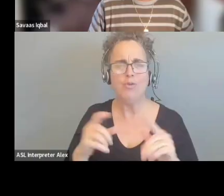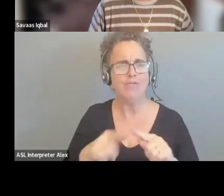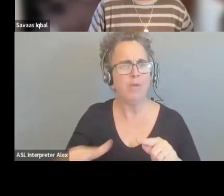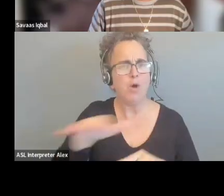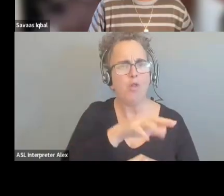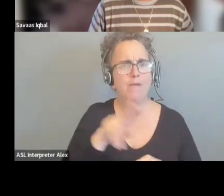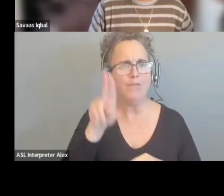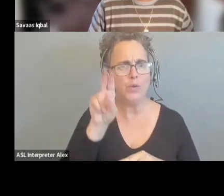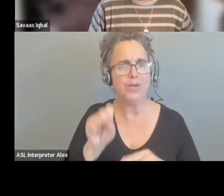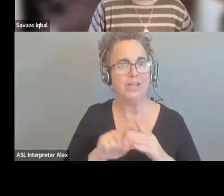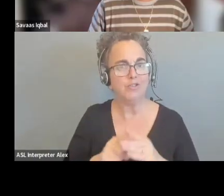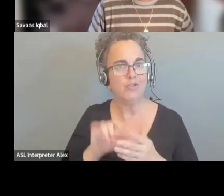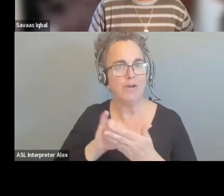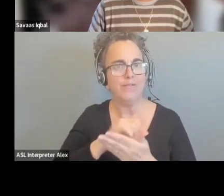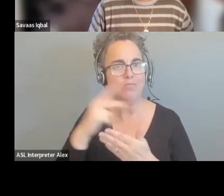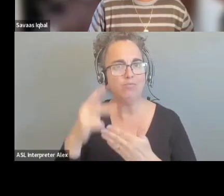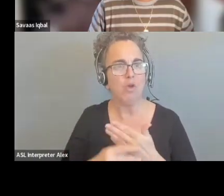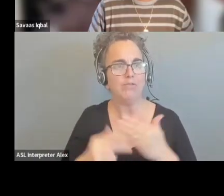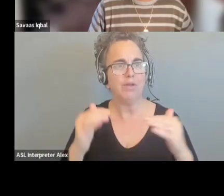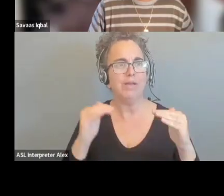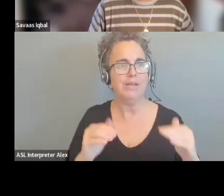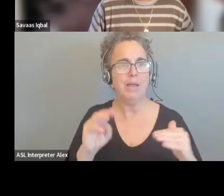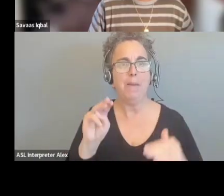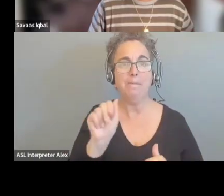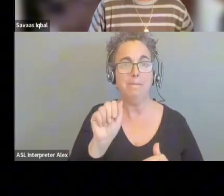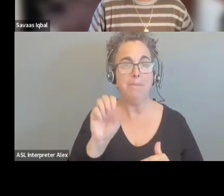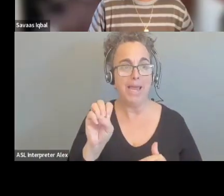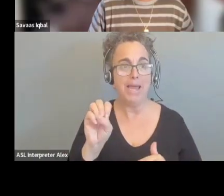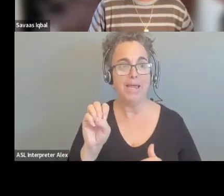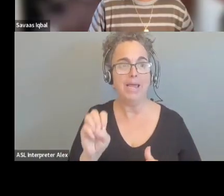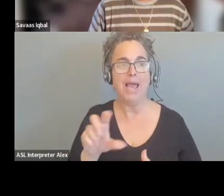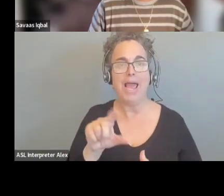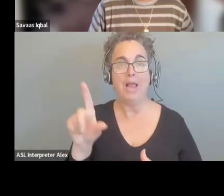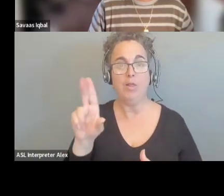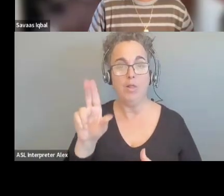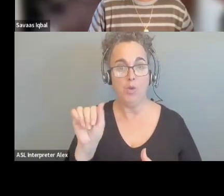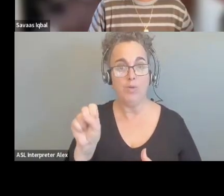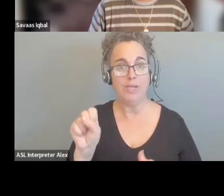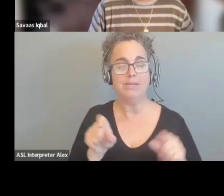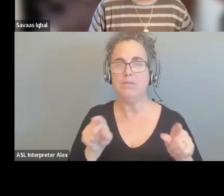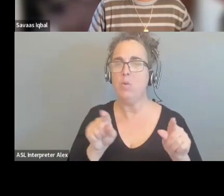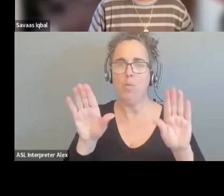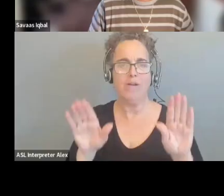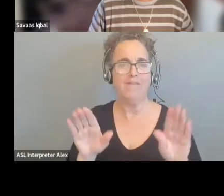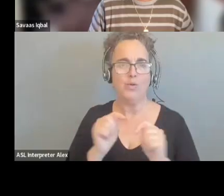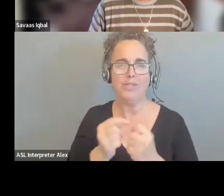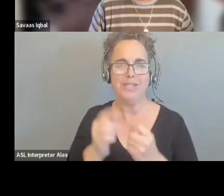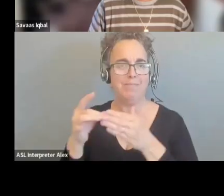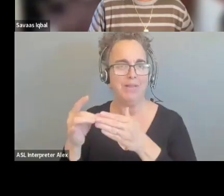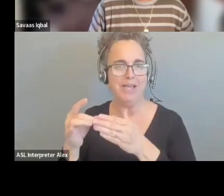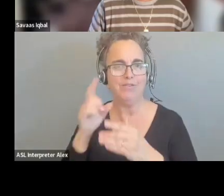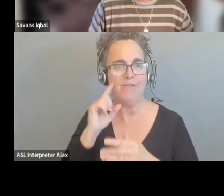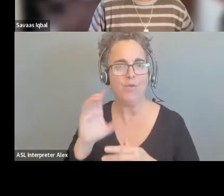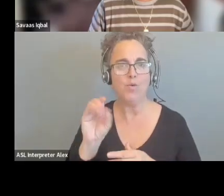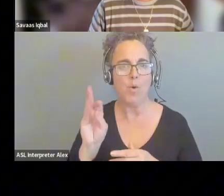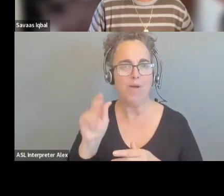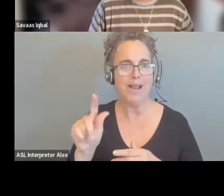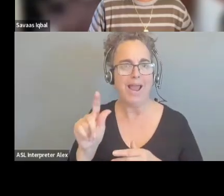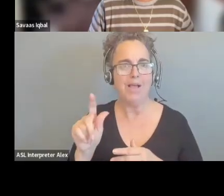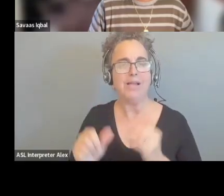I also wanna thank Mae Sliwinski and Lucas Keith. They are wonderful team leads at Cornell Assistive Technologies and they've made sure that we've got the funding